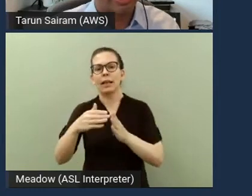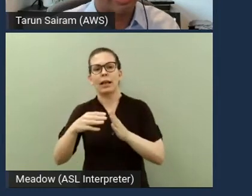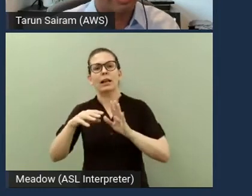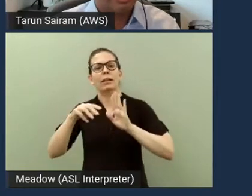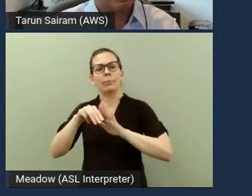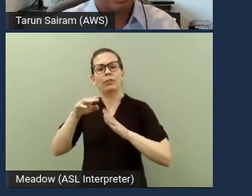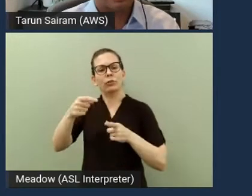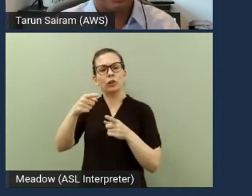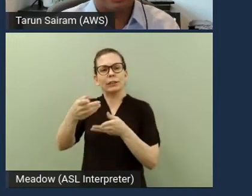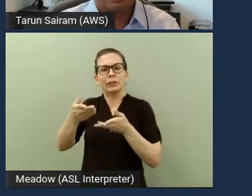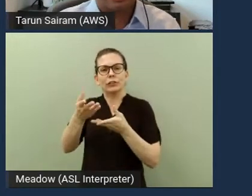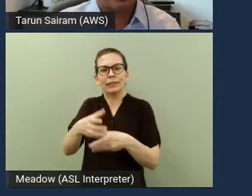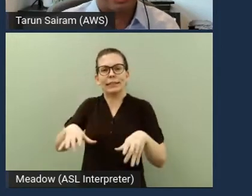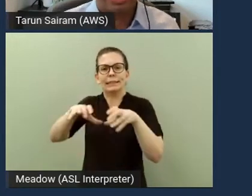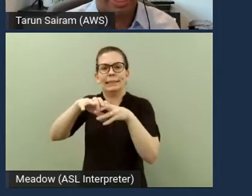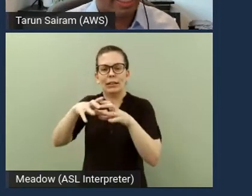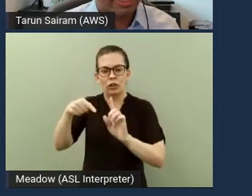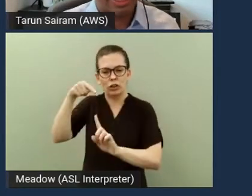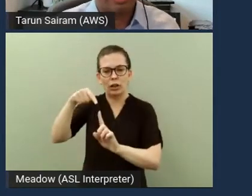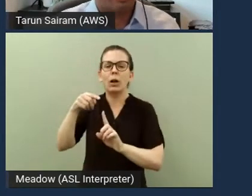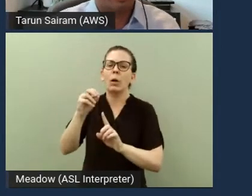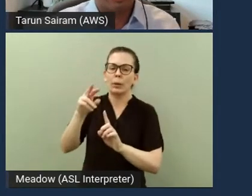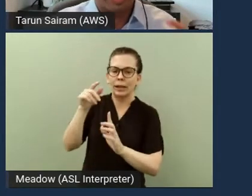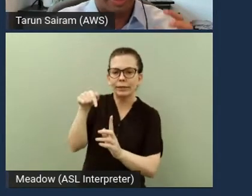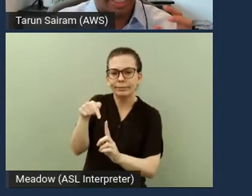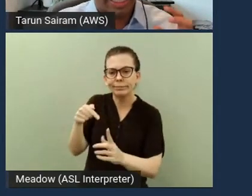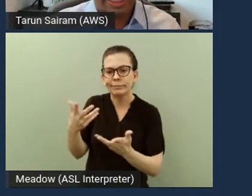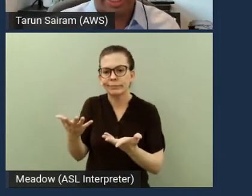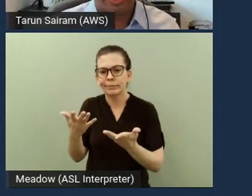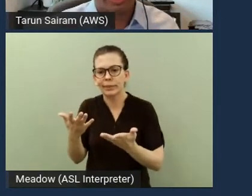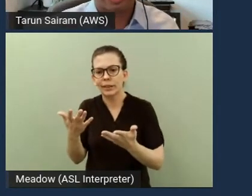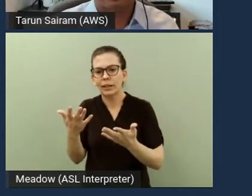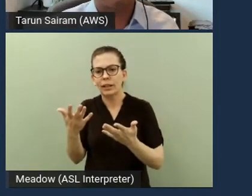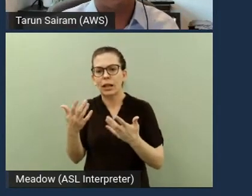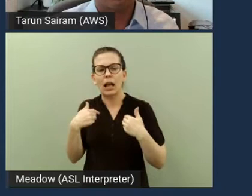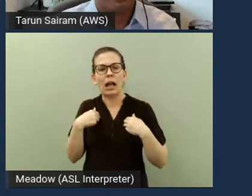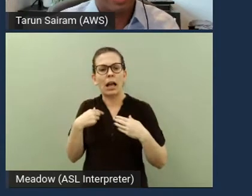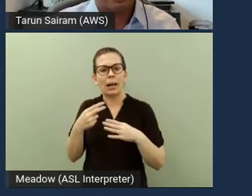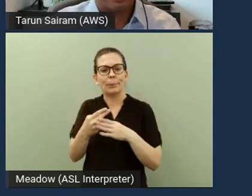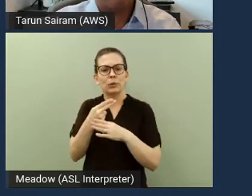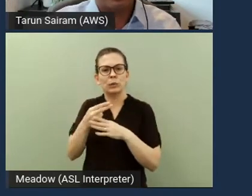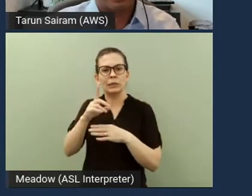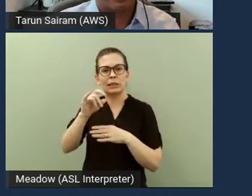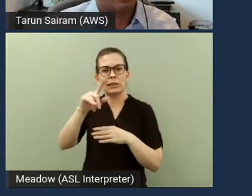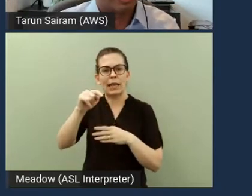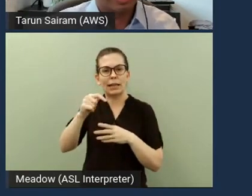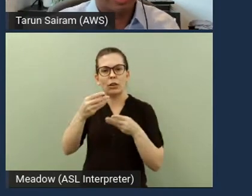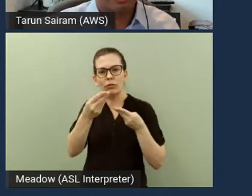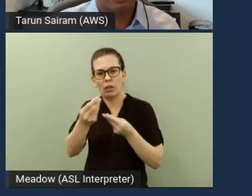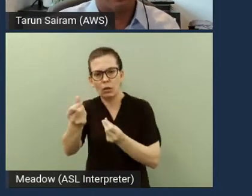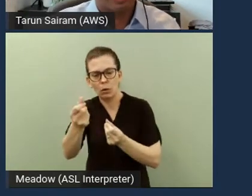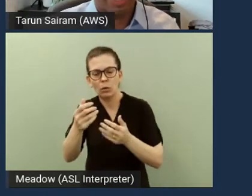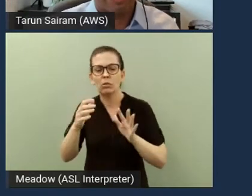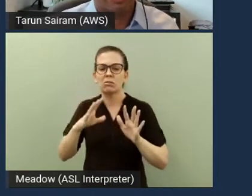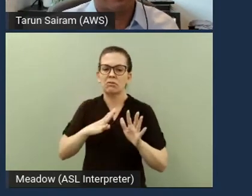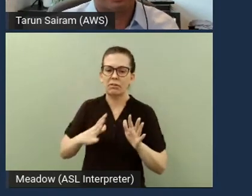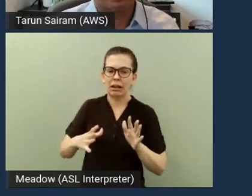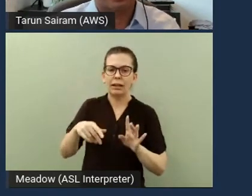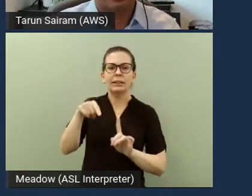here saying, hey, let's say you had a used TensorFlow. And then basically here, you would have a serving container